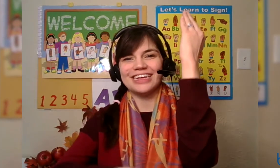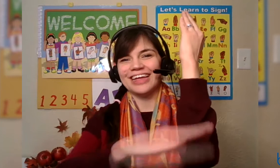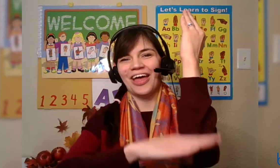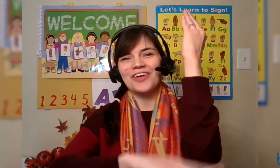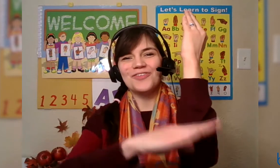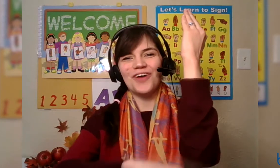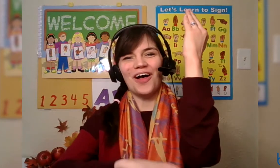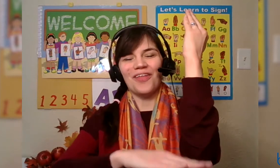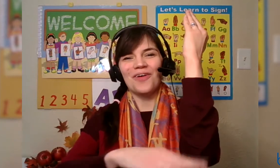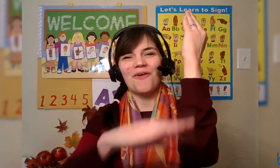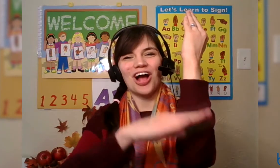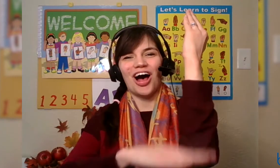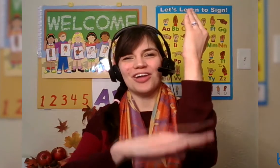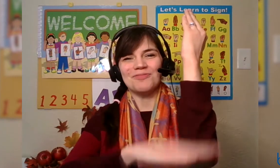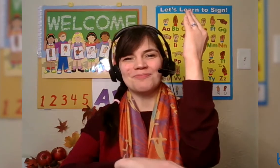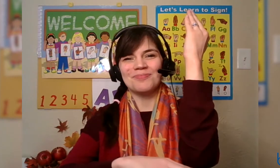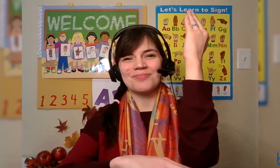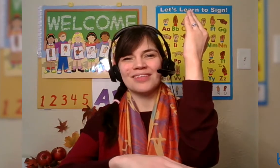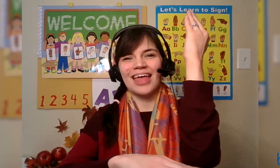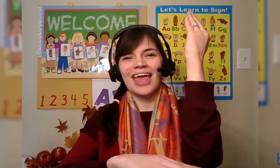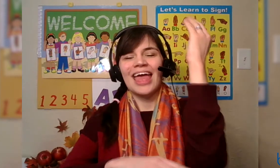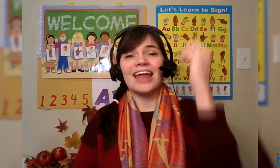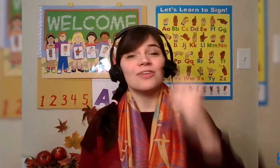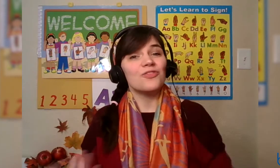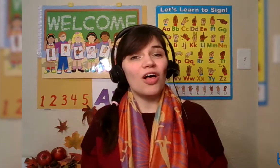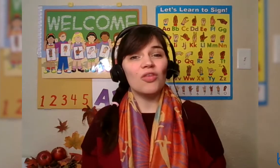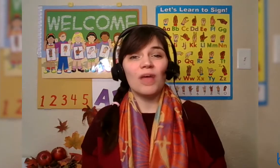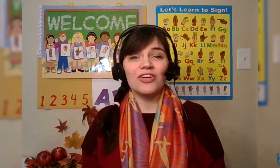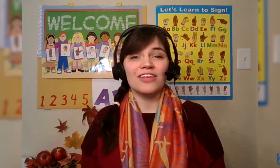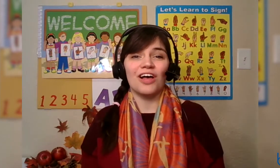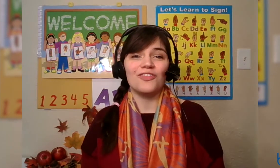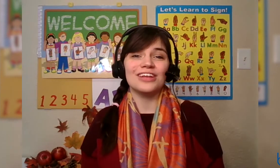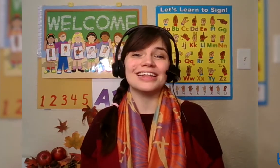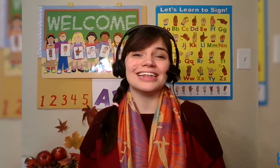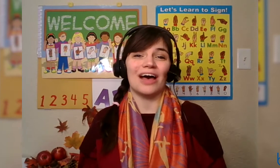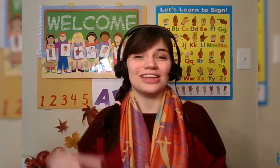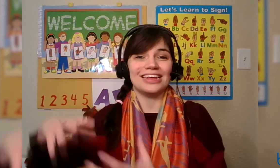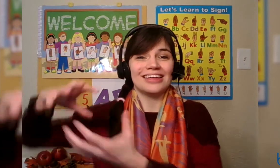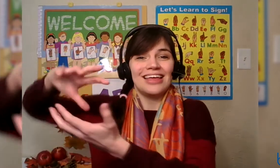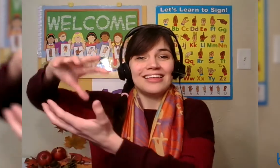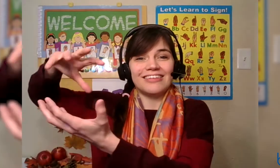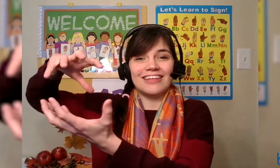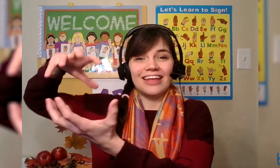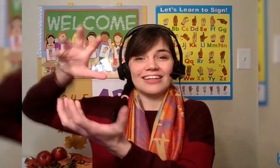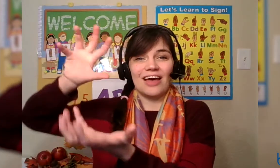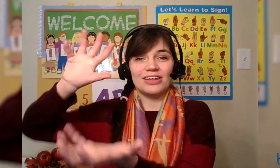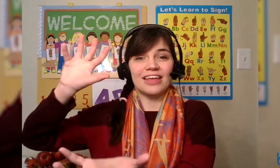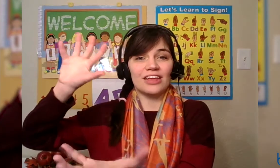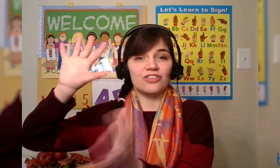fall or autumn. And in fall, the weather is often cloudy. To sign cloudy, take two